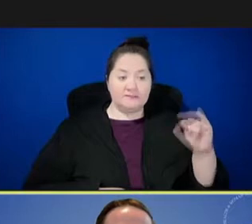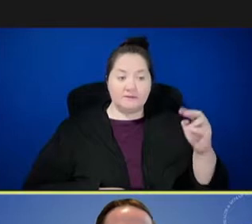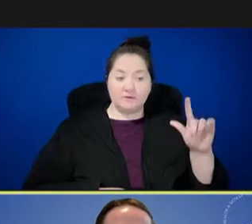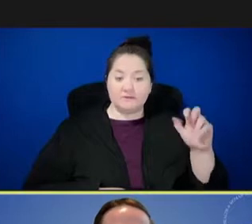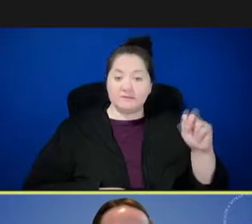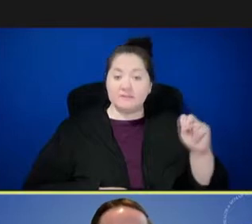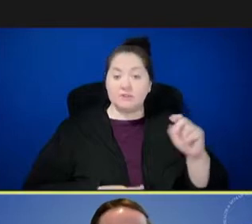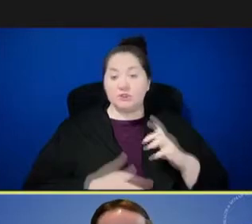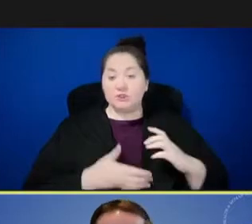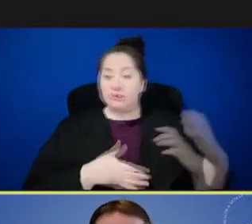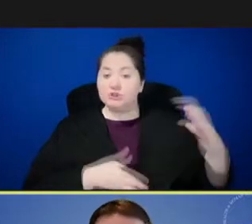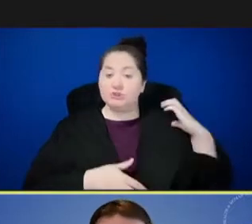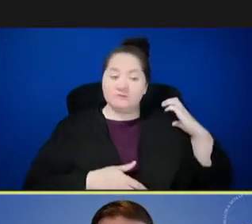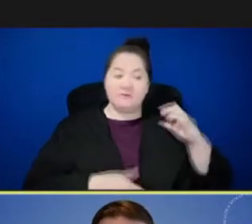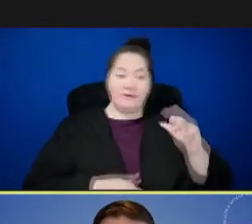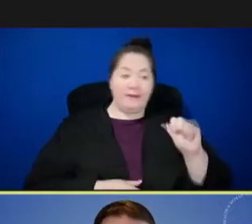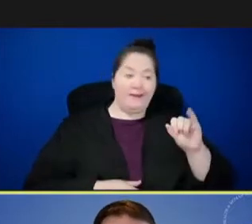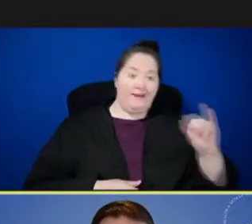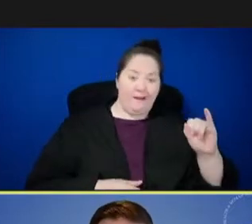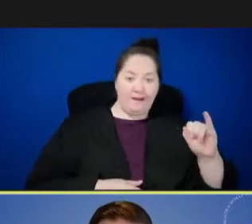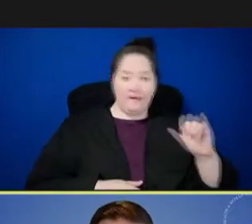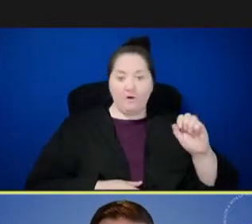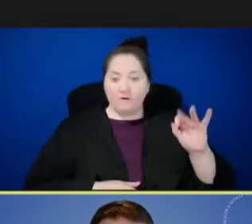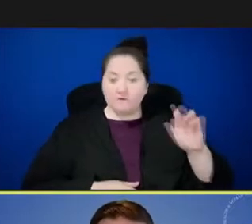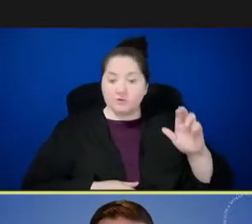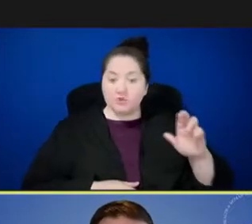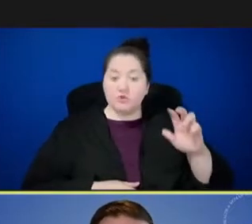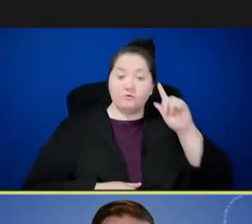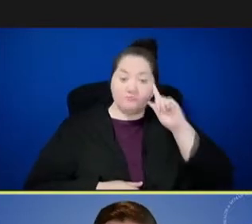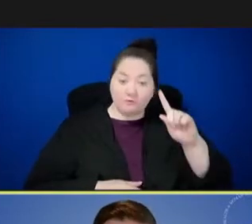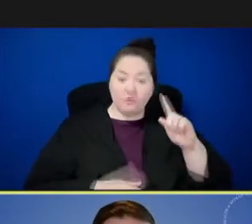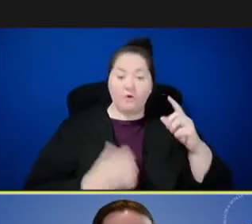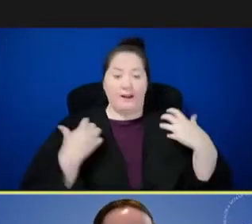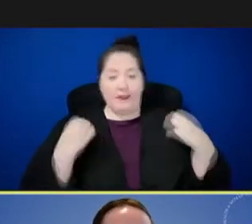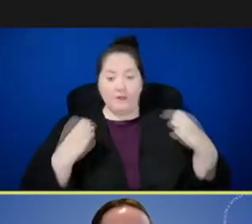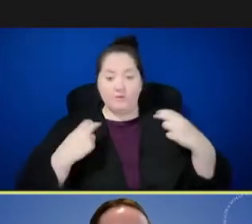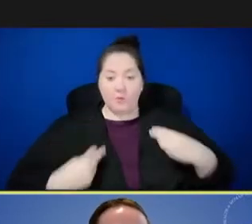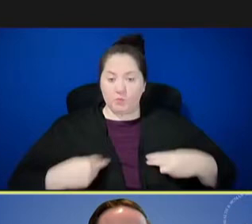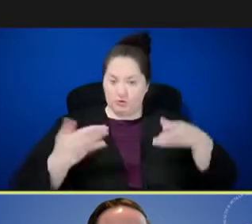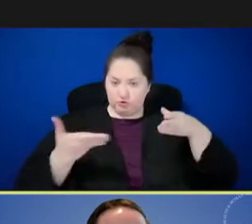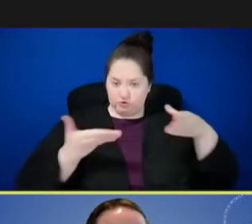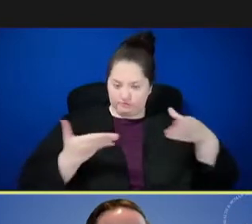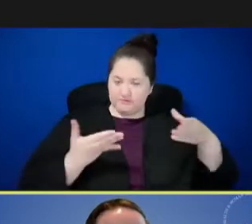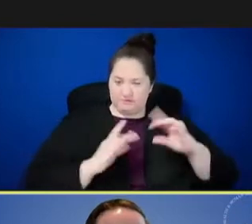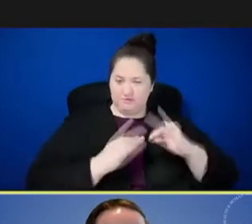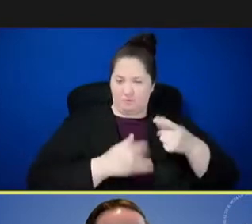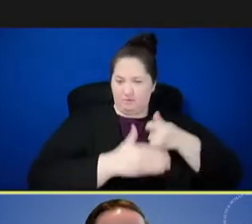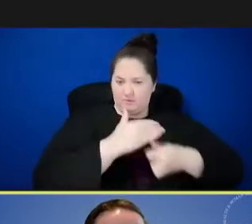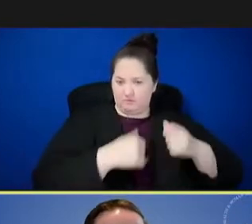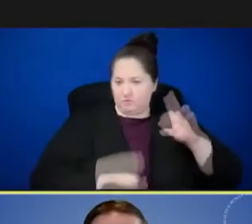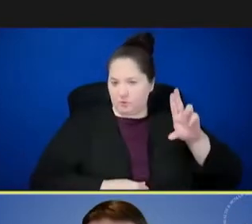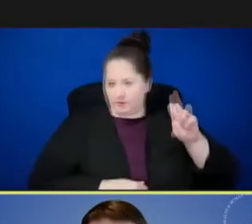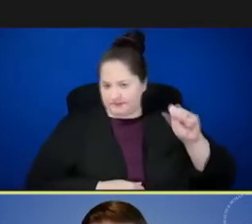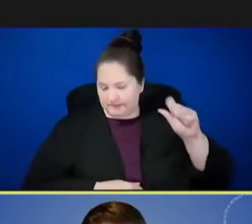for Health and Human Services. And of course, thank you to Dr. Hopkins for that introduction